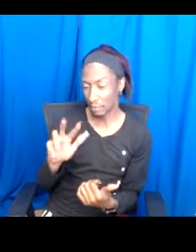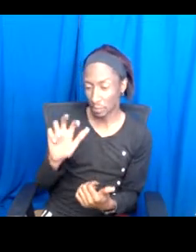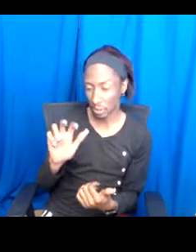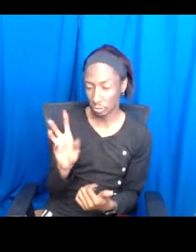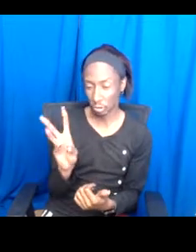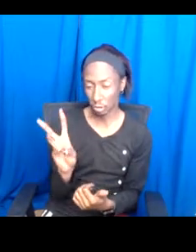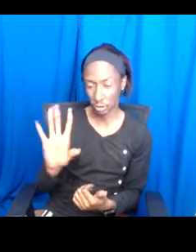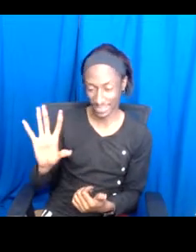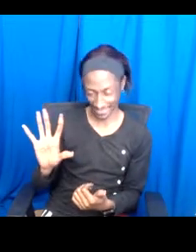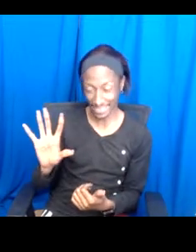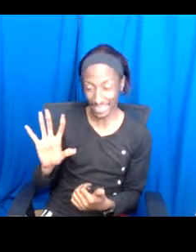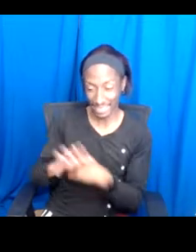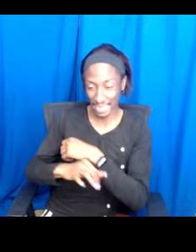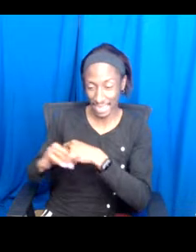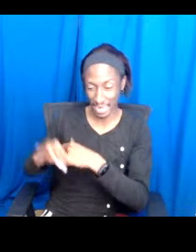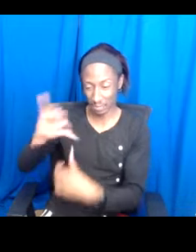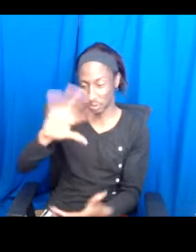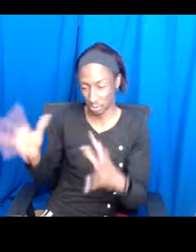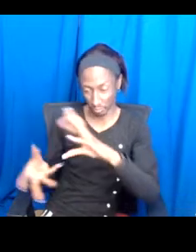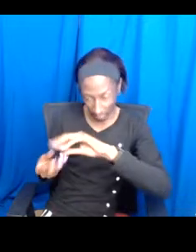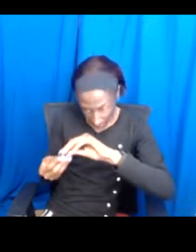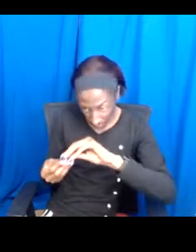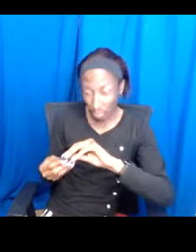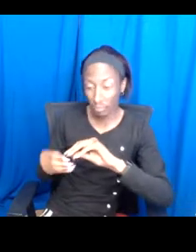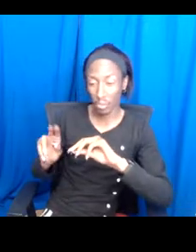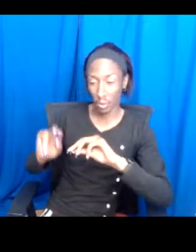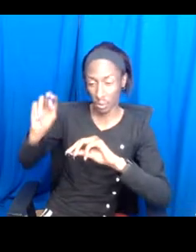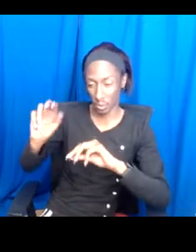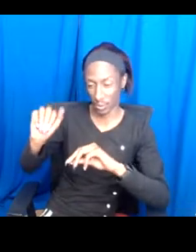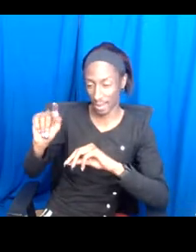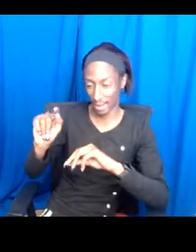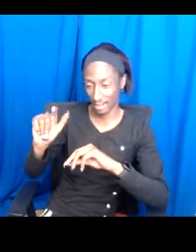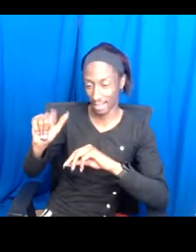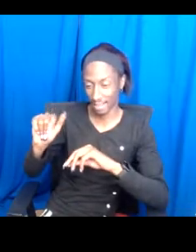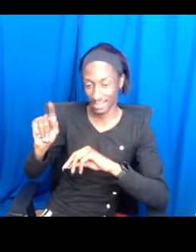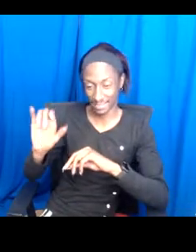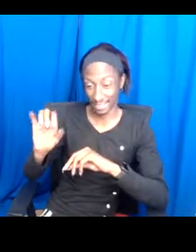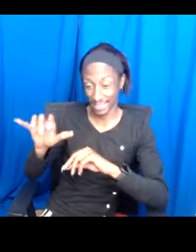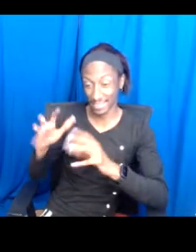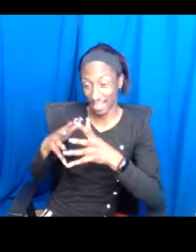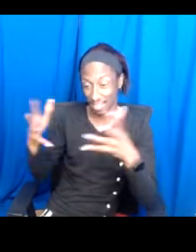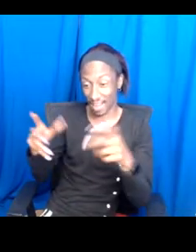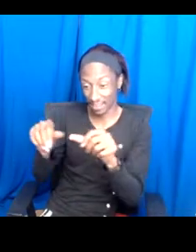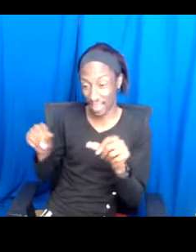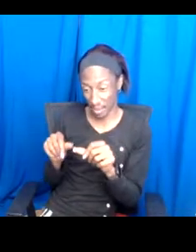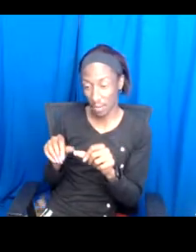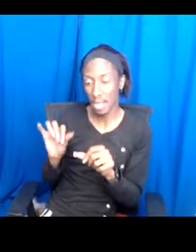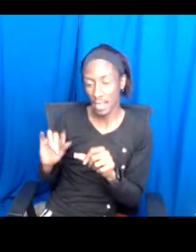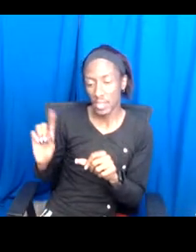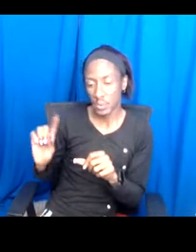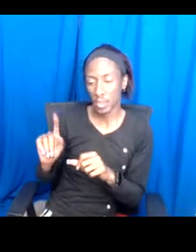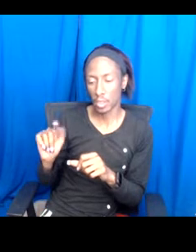in the entire Northern Atlantic. And that has a lot of area to cover. And that's where the Twin Otter comes in handy.